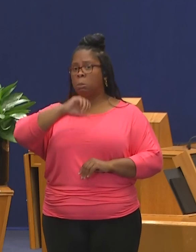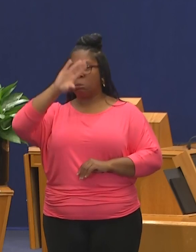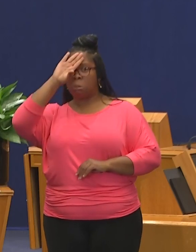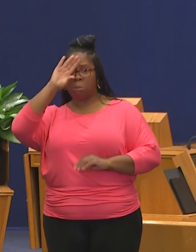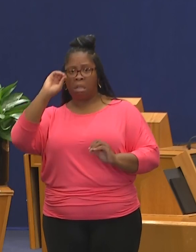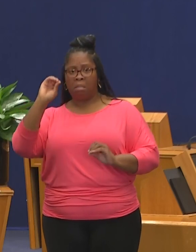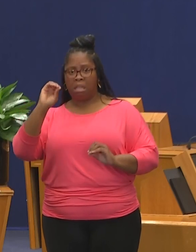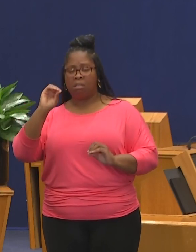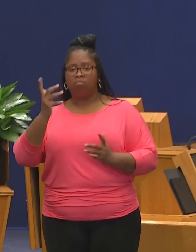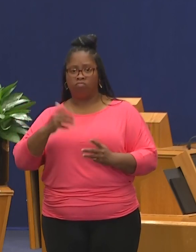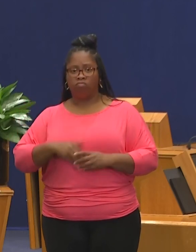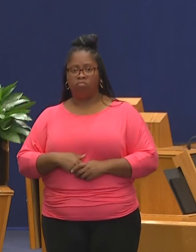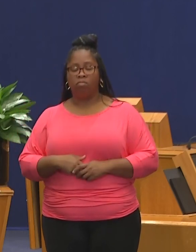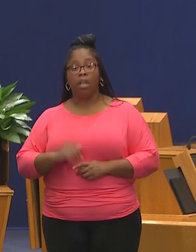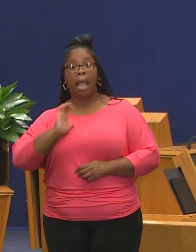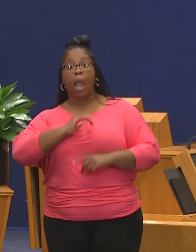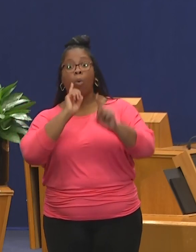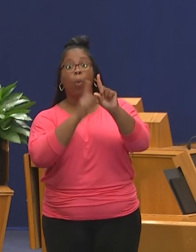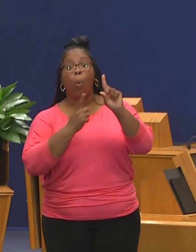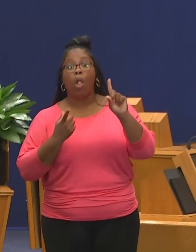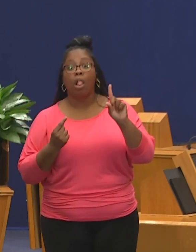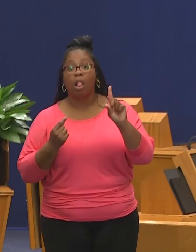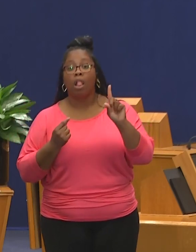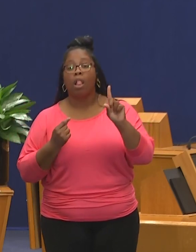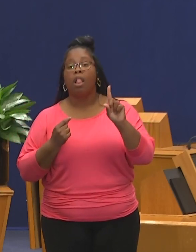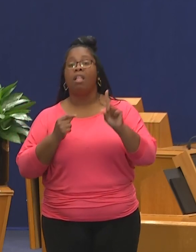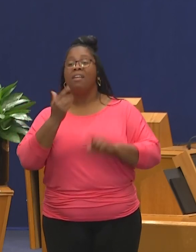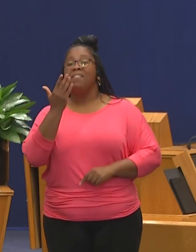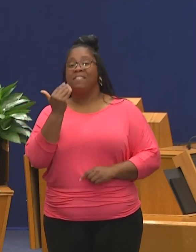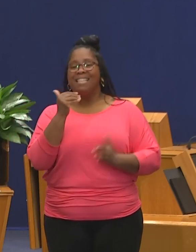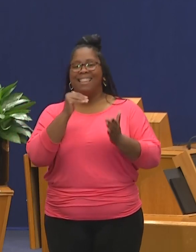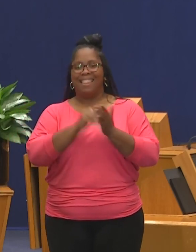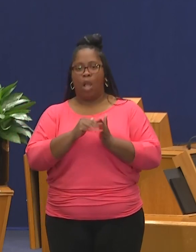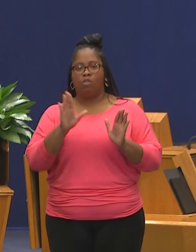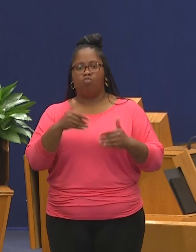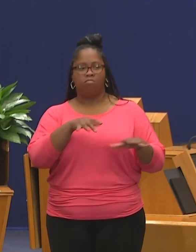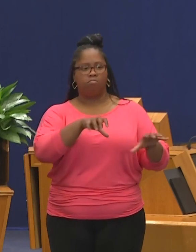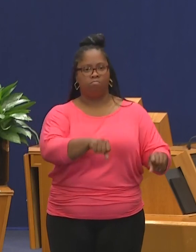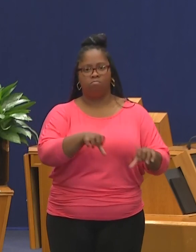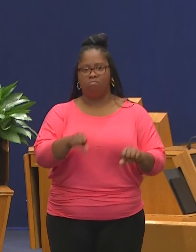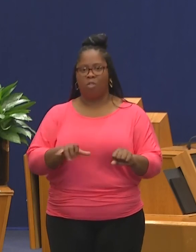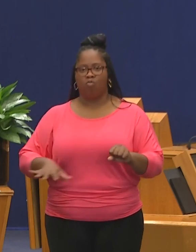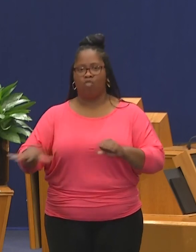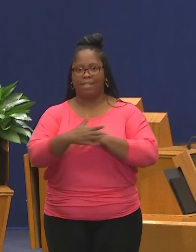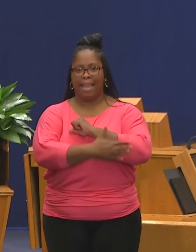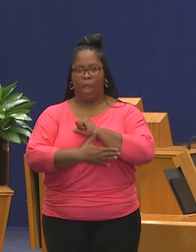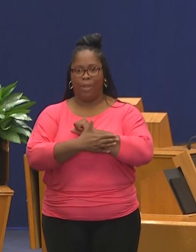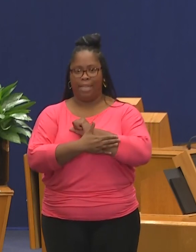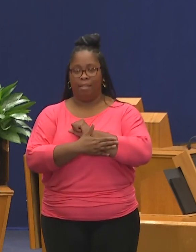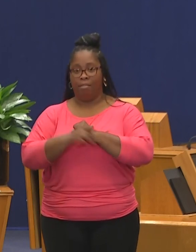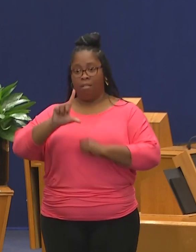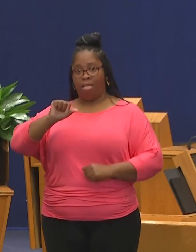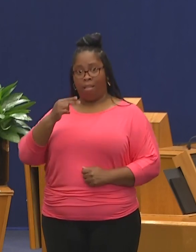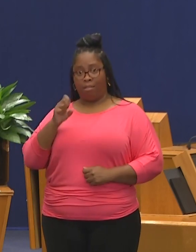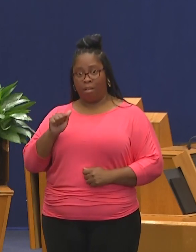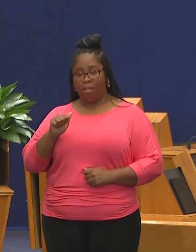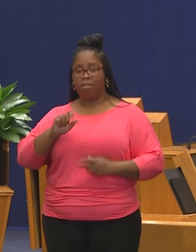ARE ASYMPTOMATIC, SO NOT YET SICK OR EXHIBITING SYMPTOMS. THE GOAL IS TO BRING 15,000